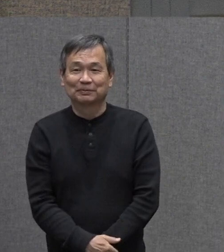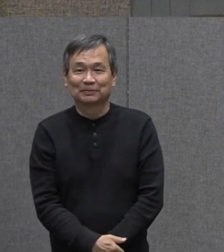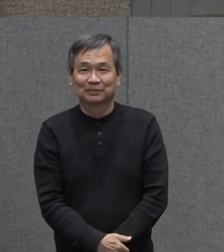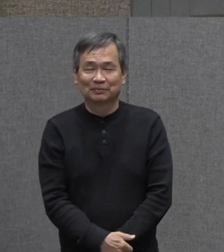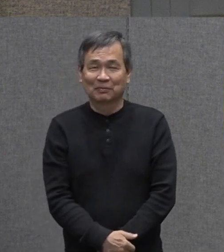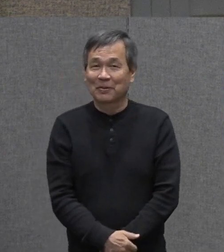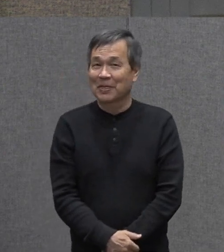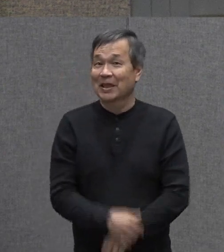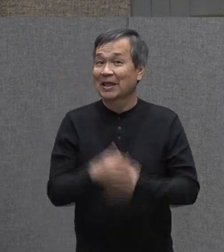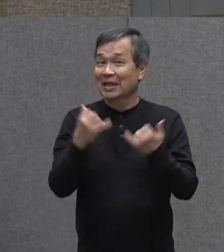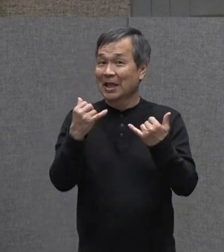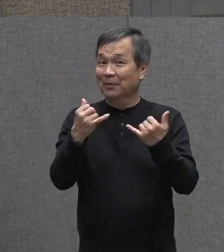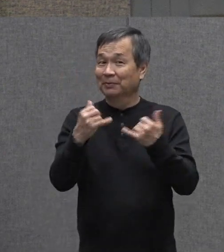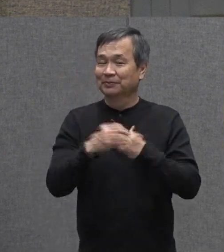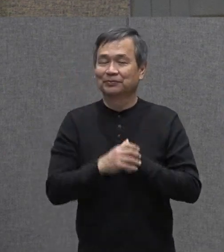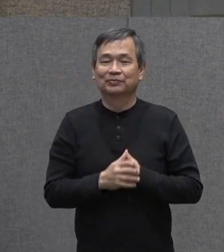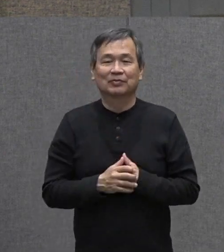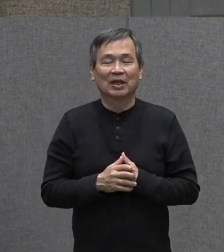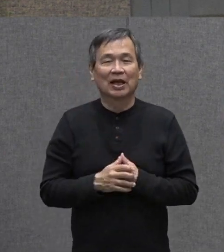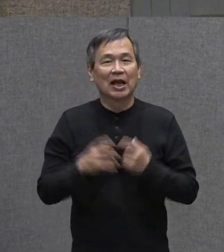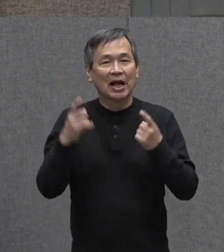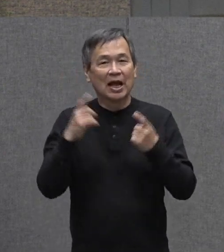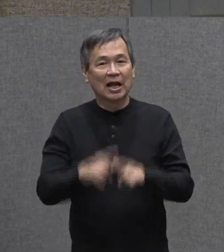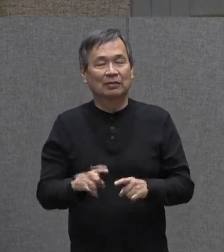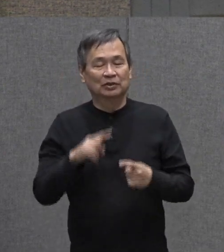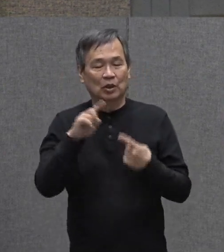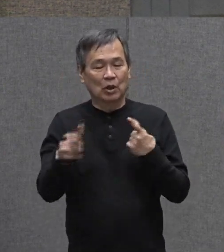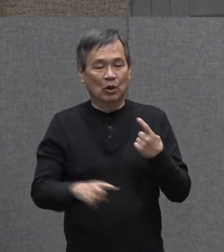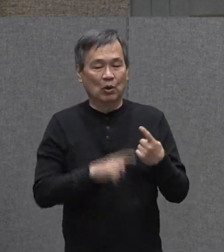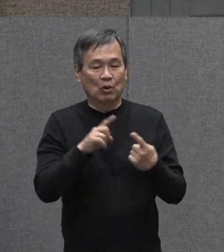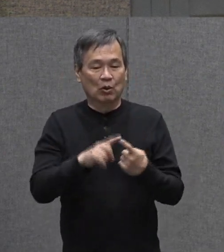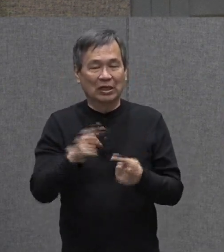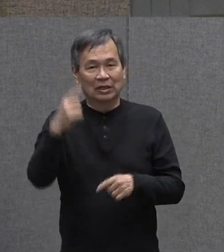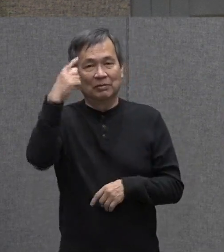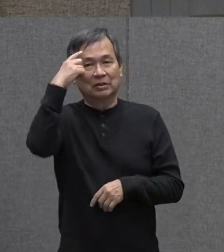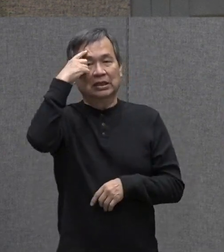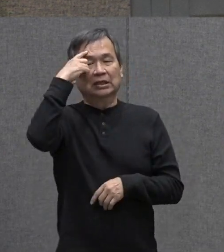Now, when I'm thinking about my fruit salad,